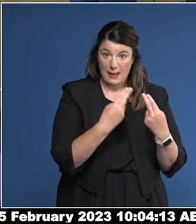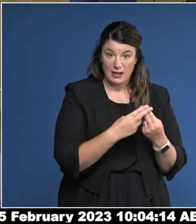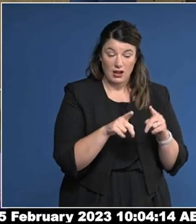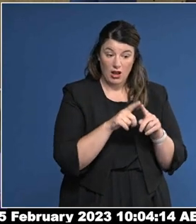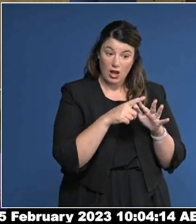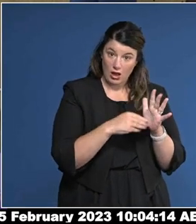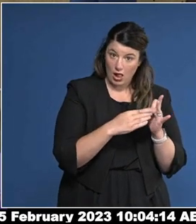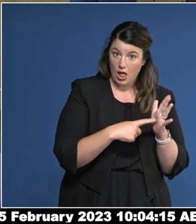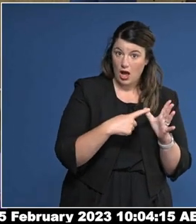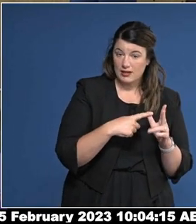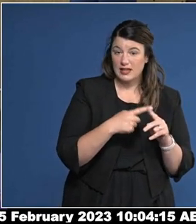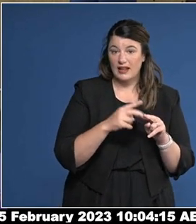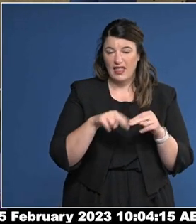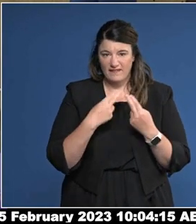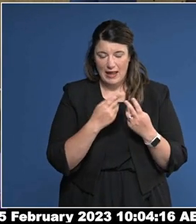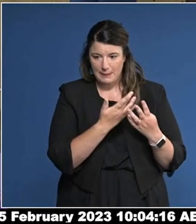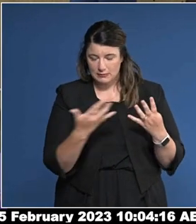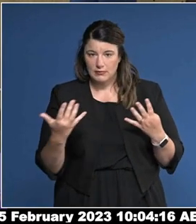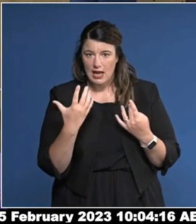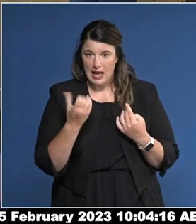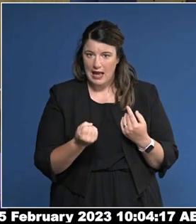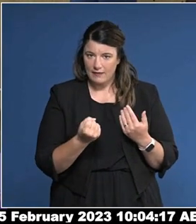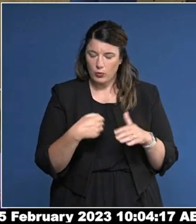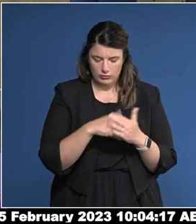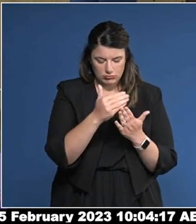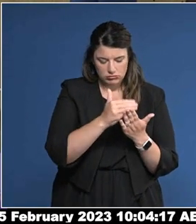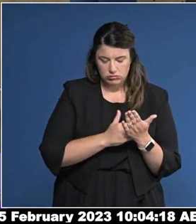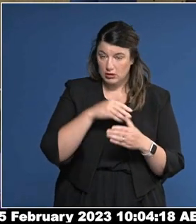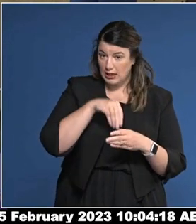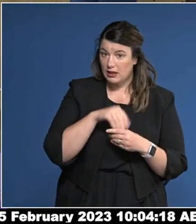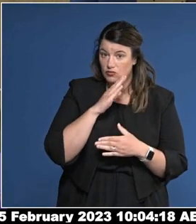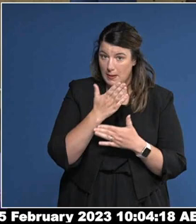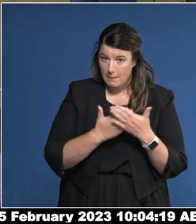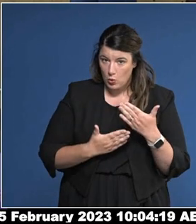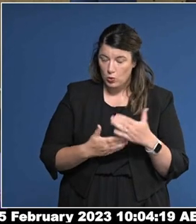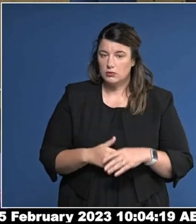That is recounted in the report and, of course, I don't underestimate the